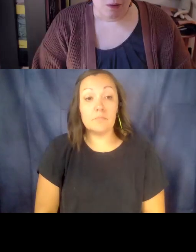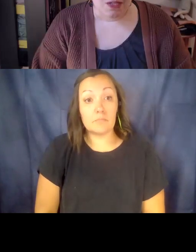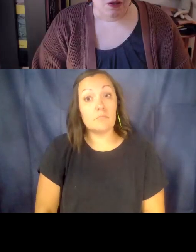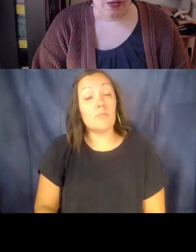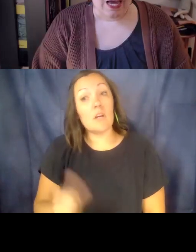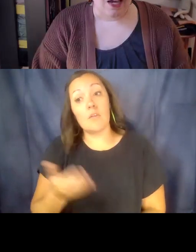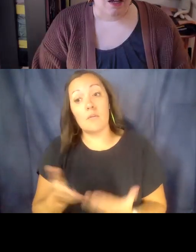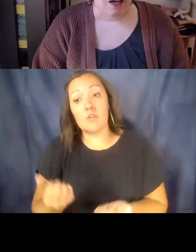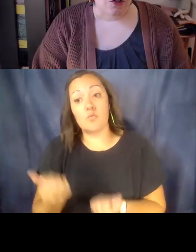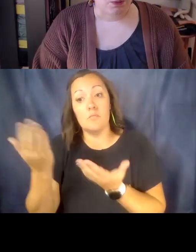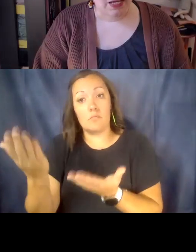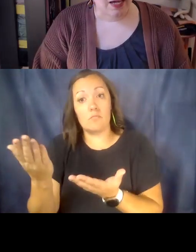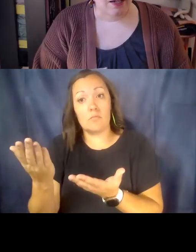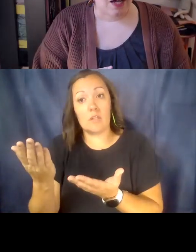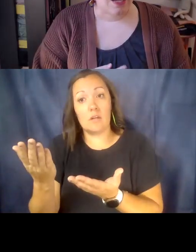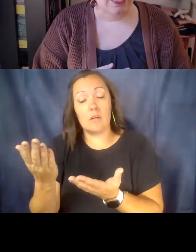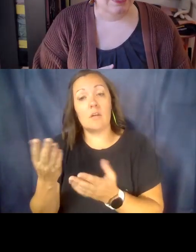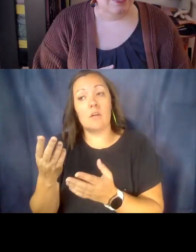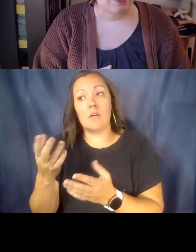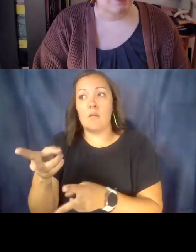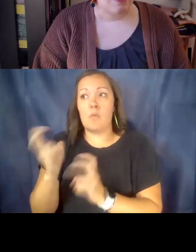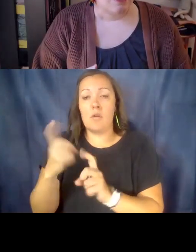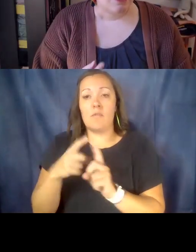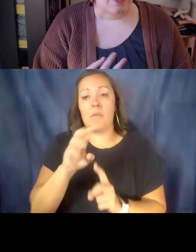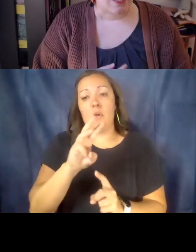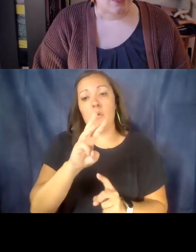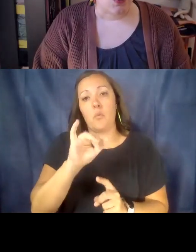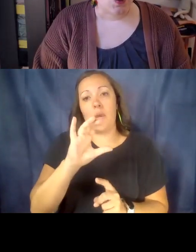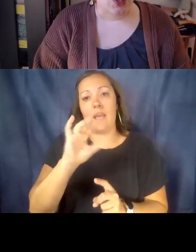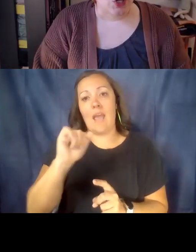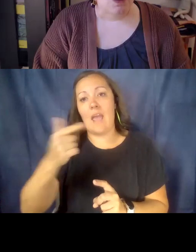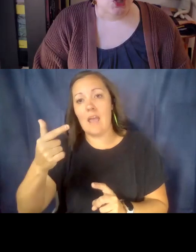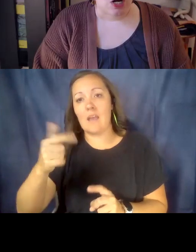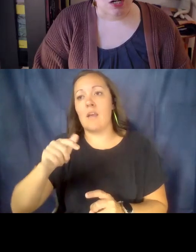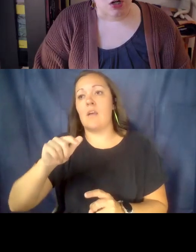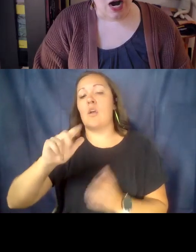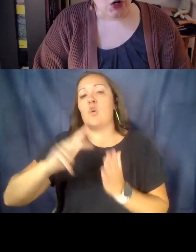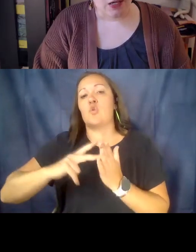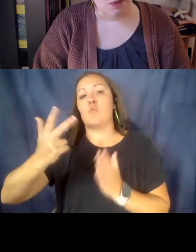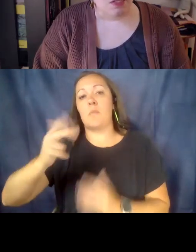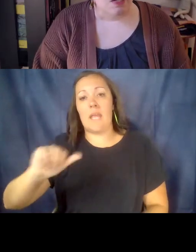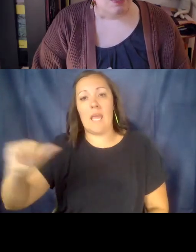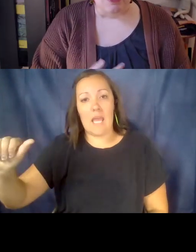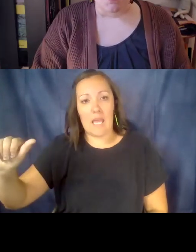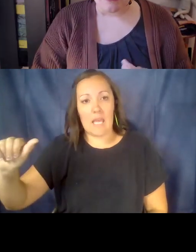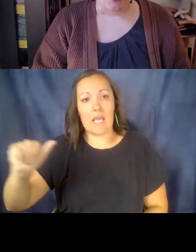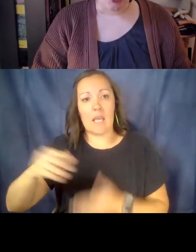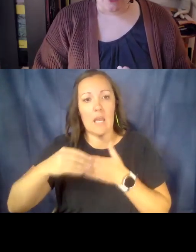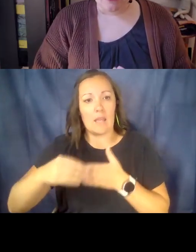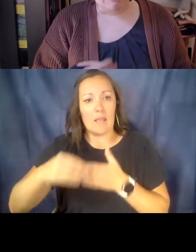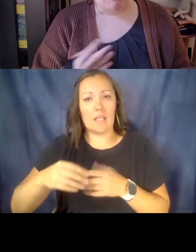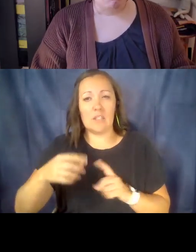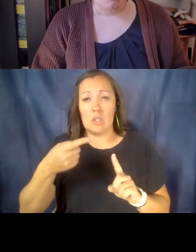some of the AAA guidelines is defining the unusual terms or acronyms depending on your audience. Some